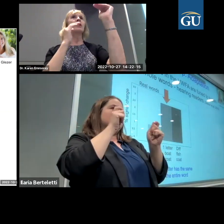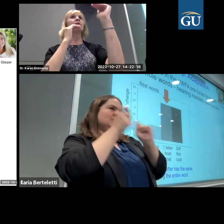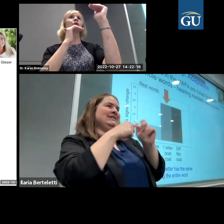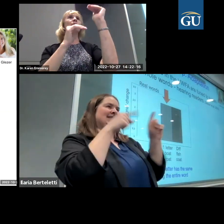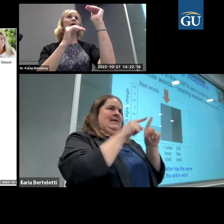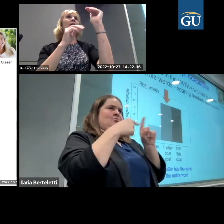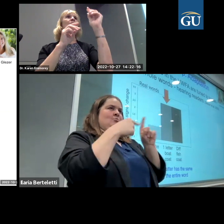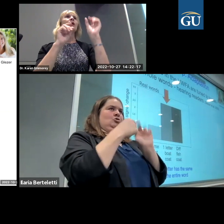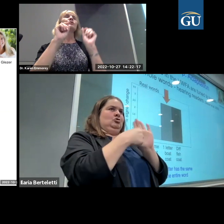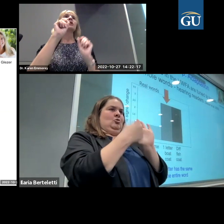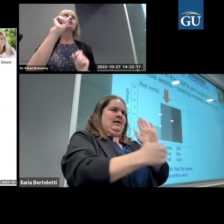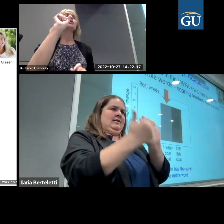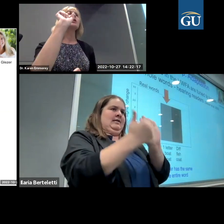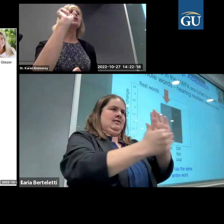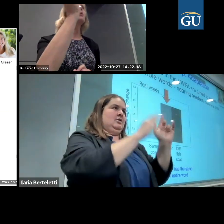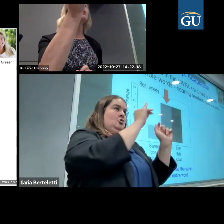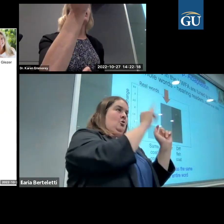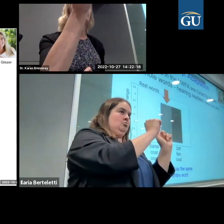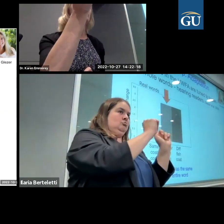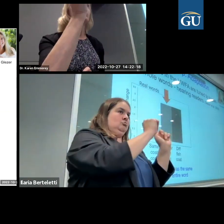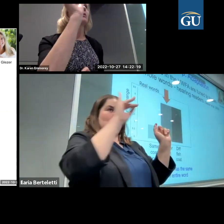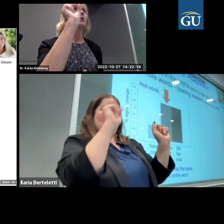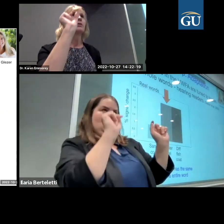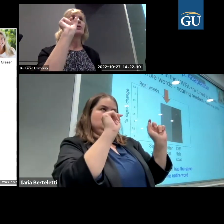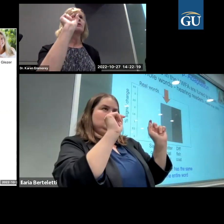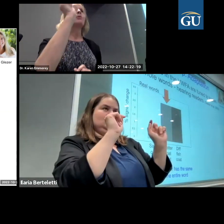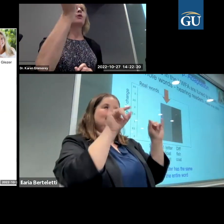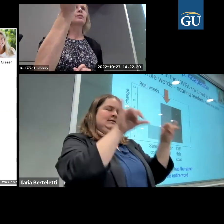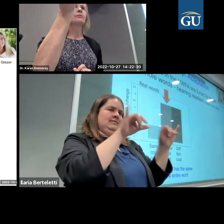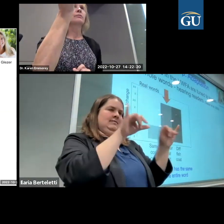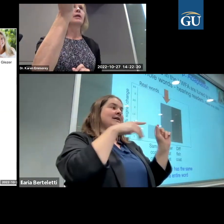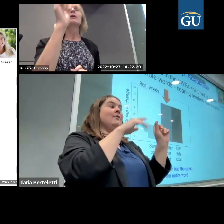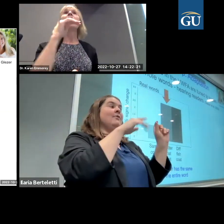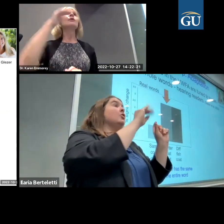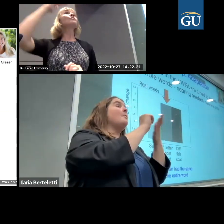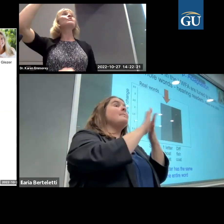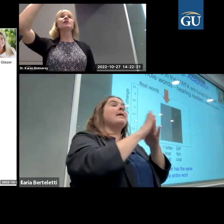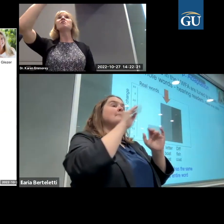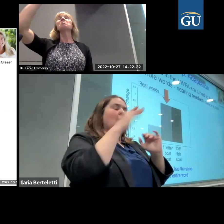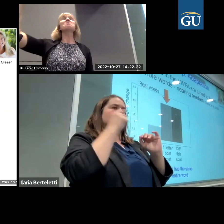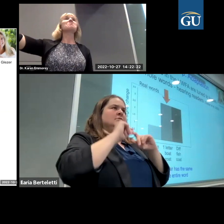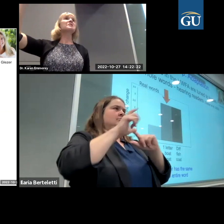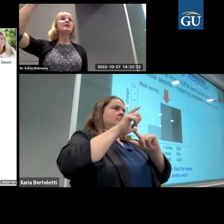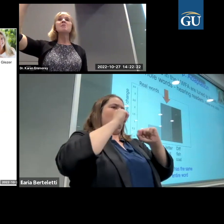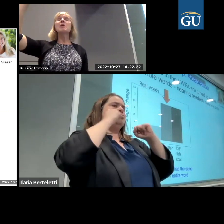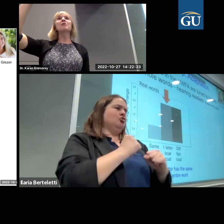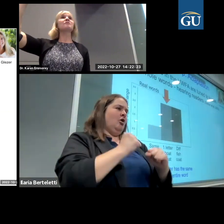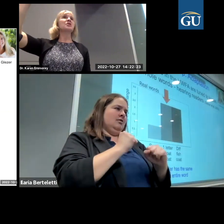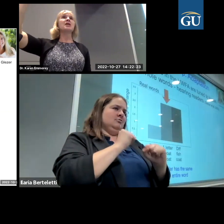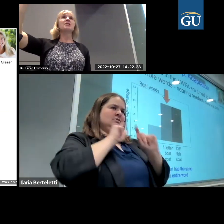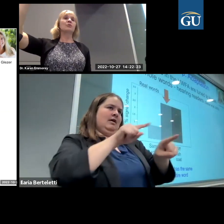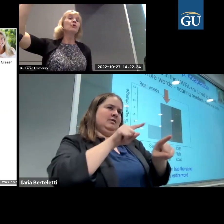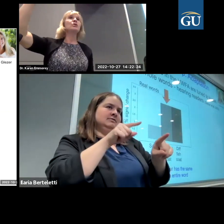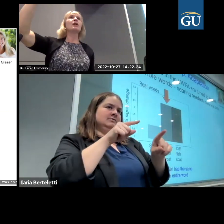So now it's both. Now you see the same amount of change or no change. Um compared to when you completely change the word.